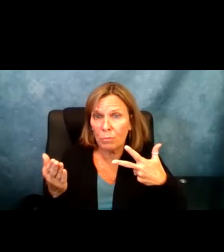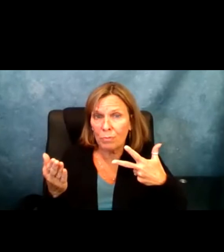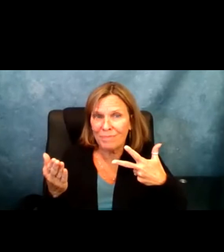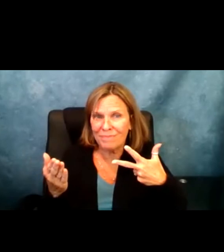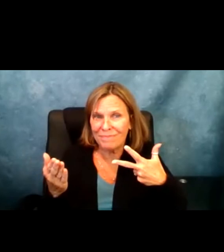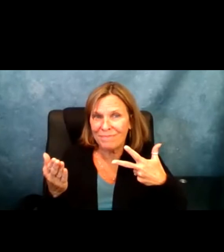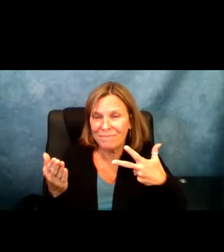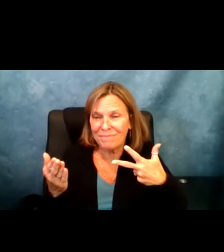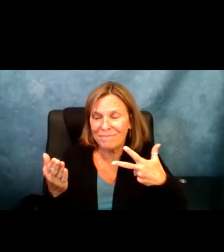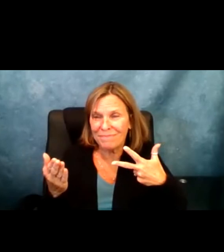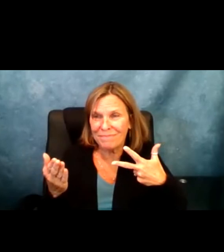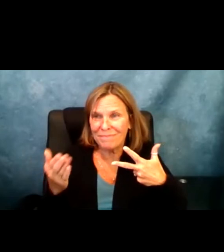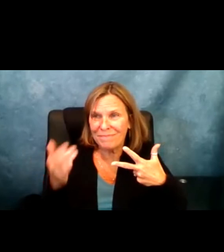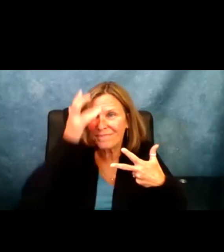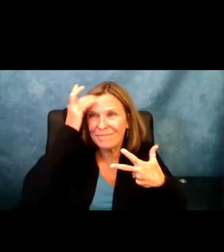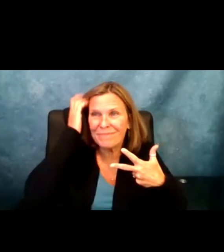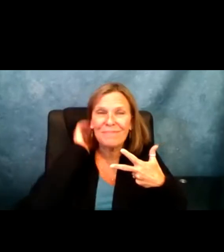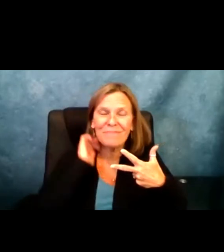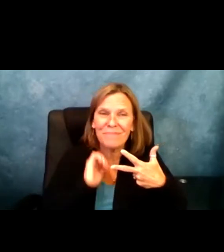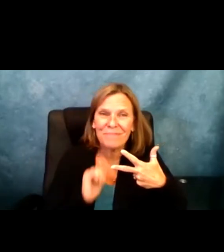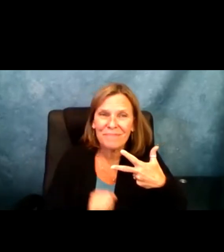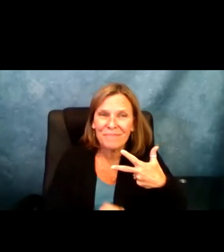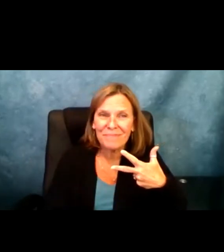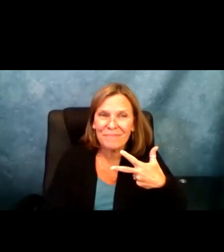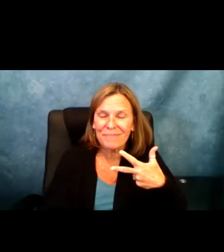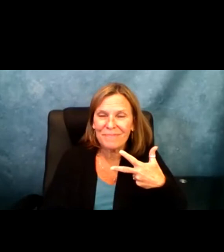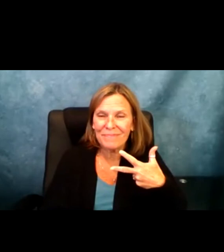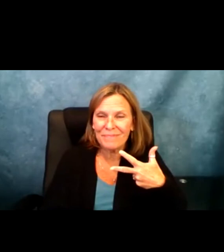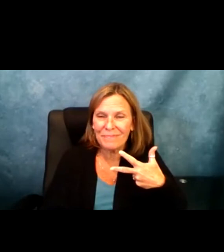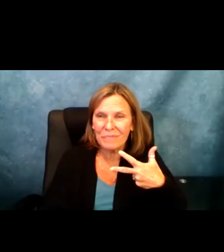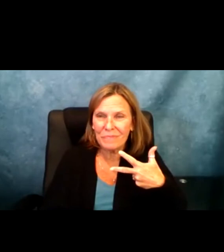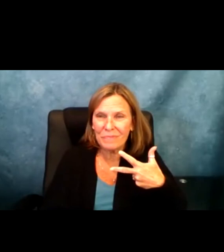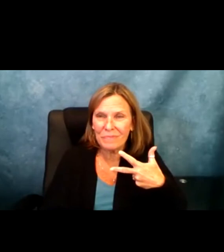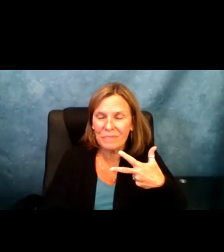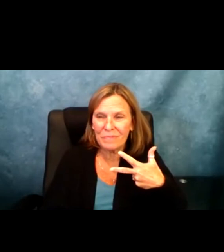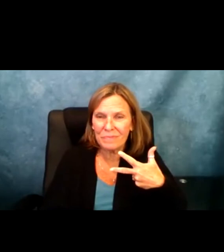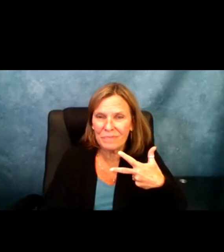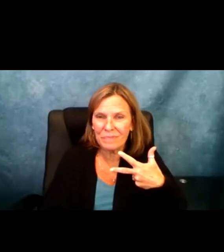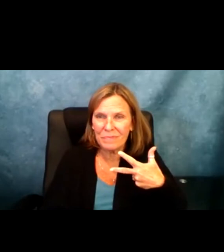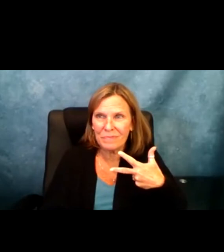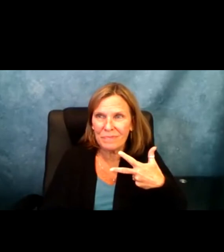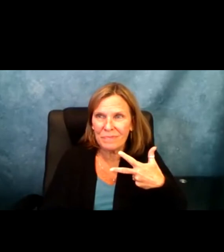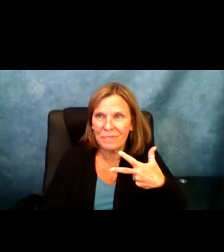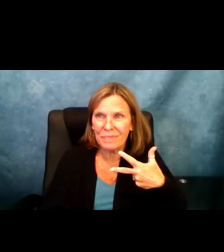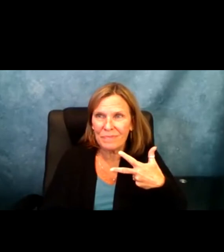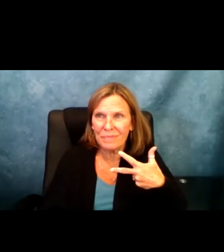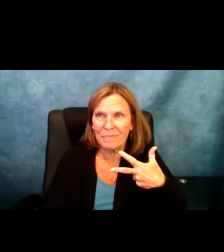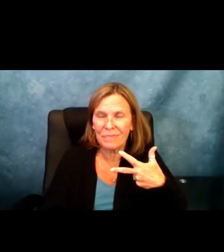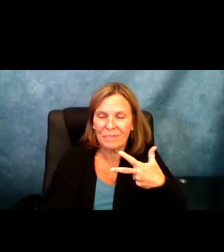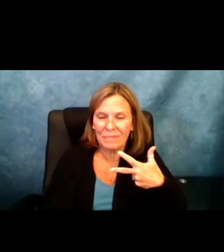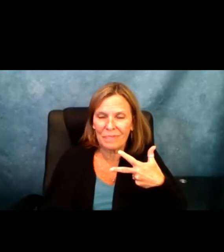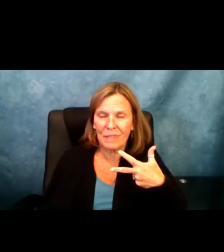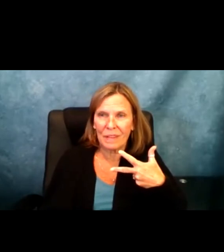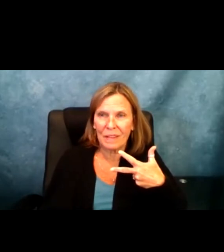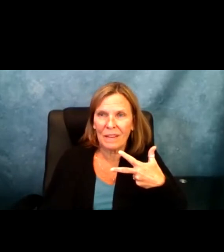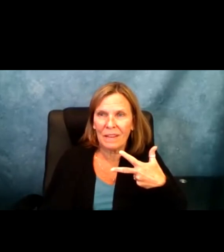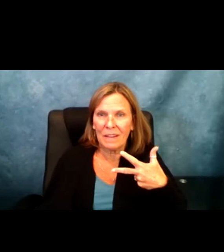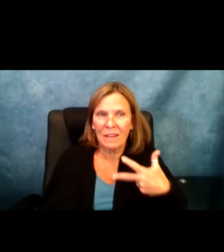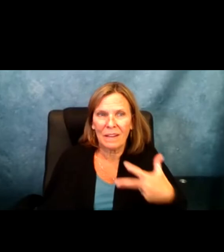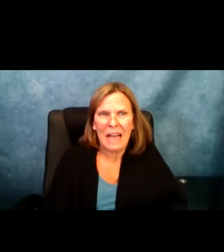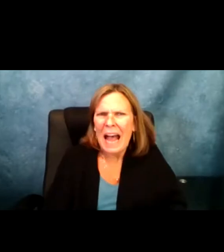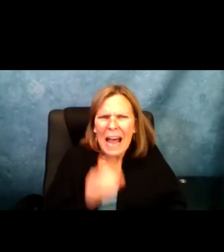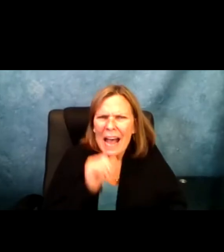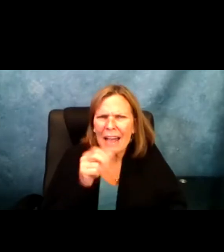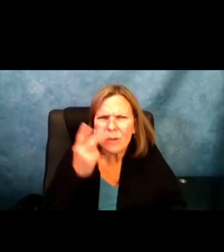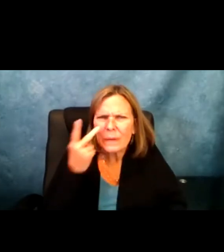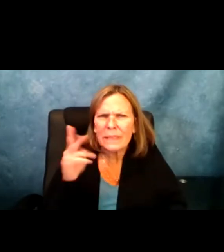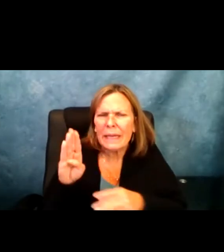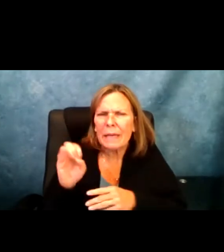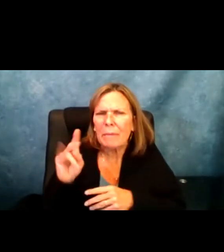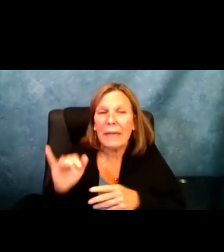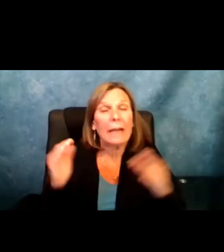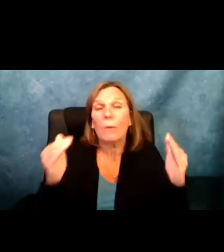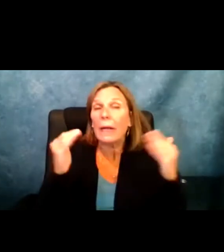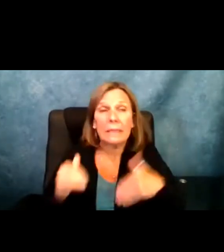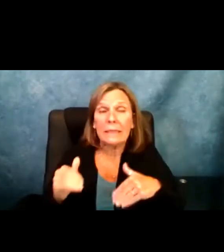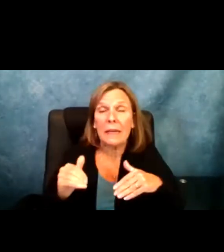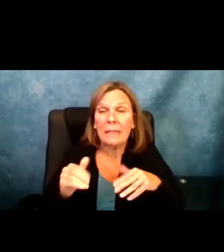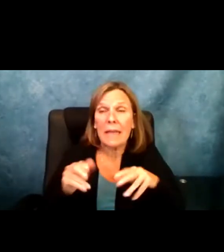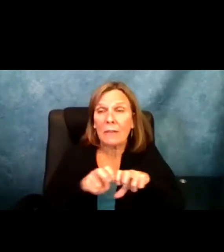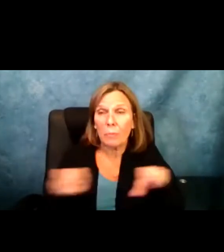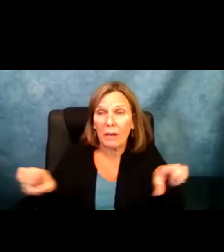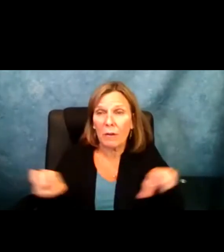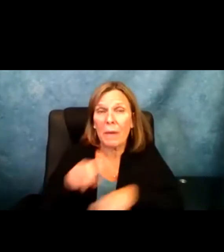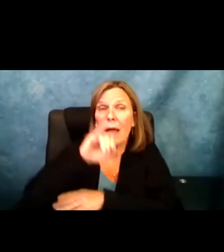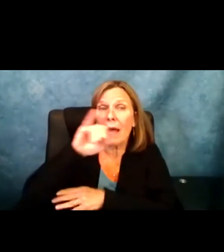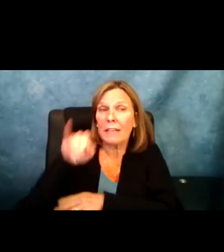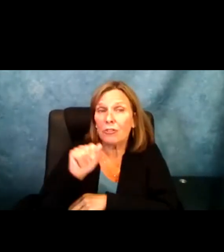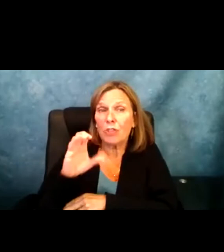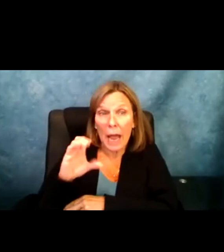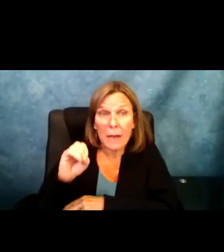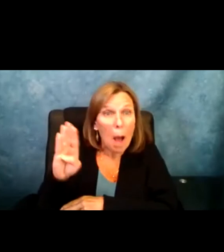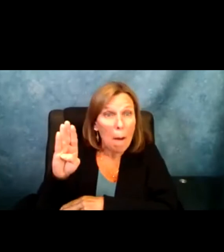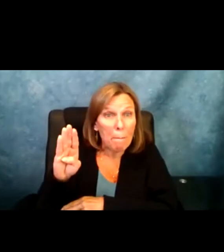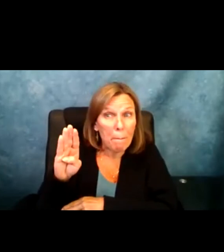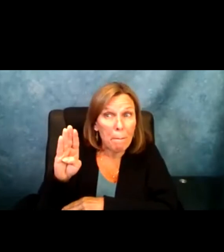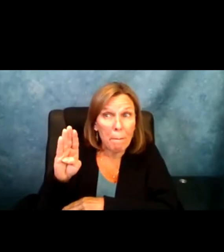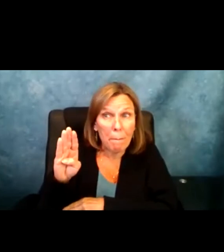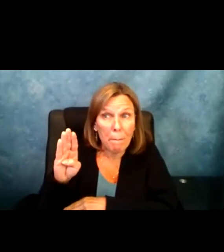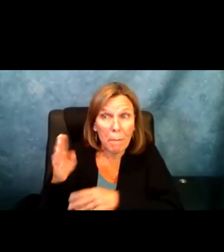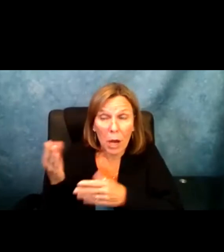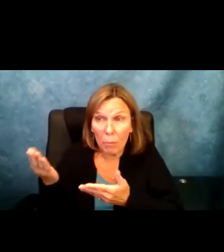Benny. Is Benny on the list?